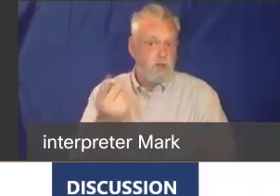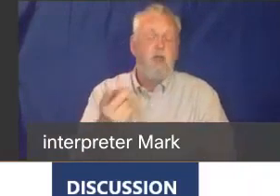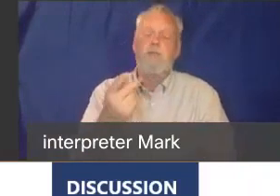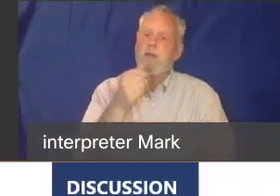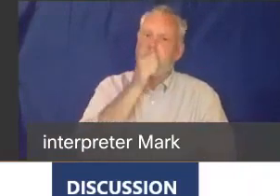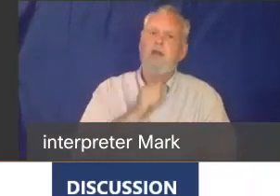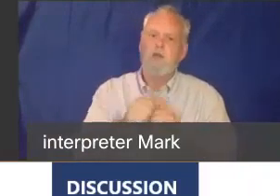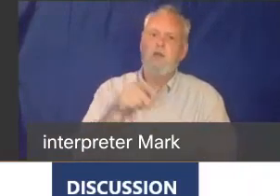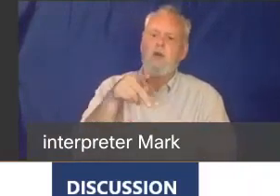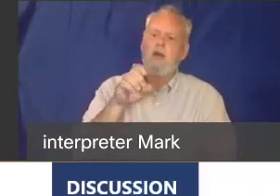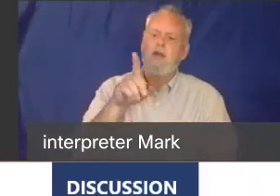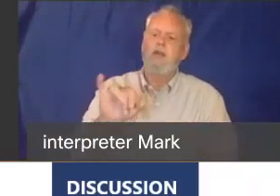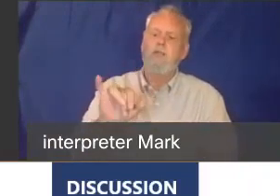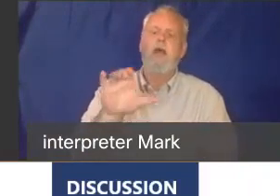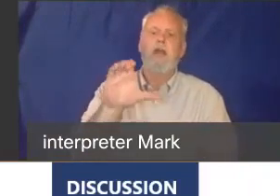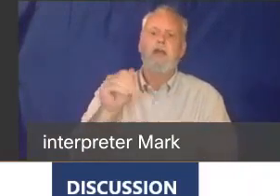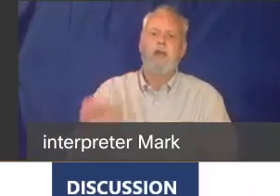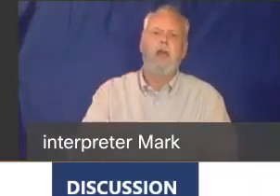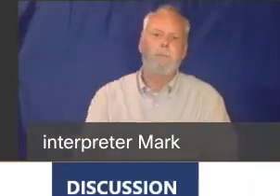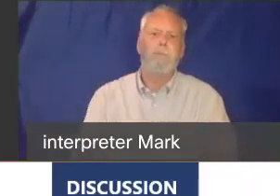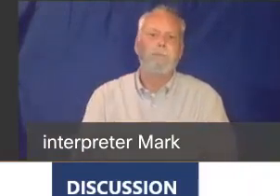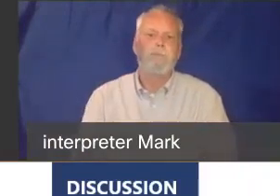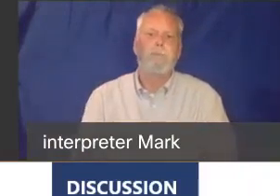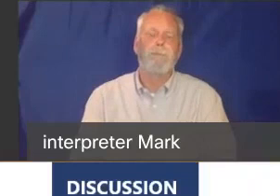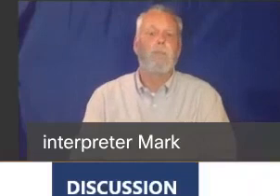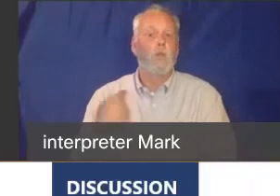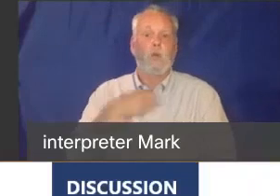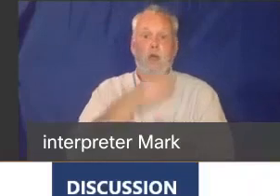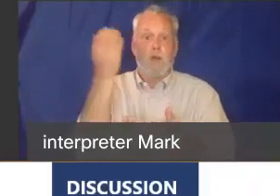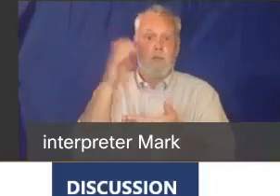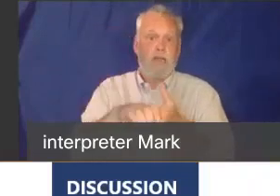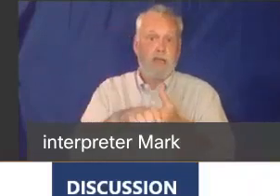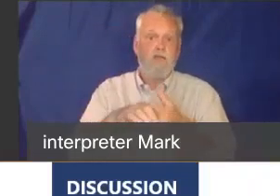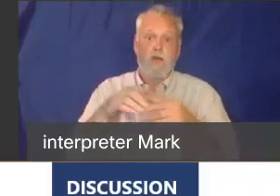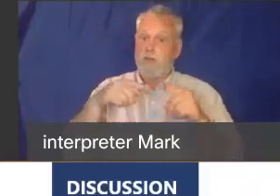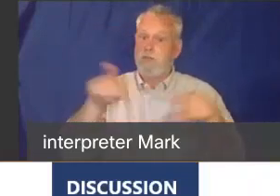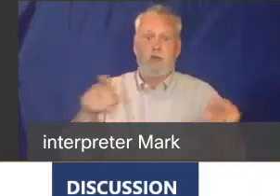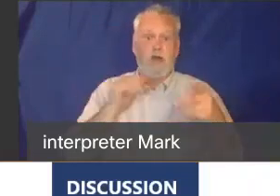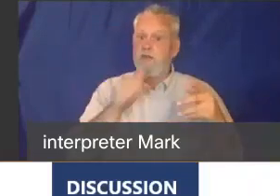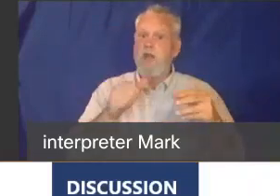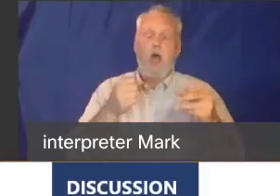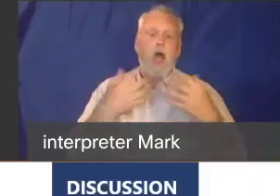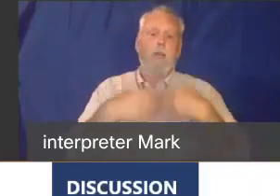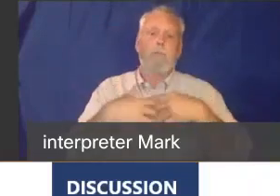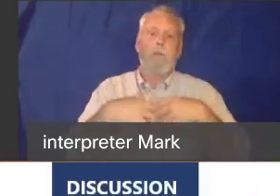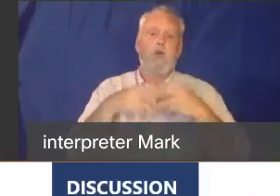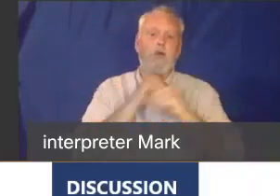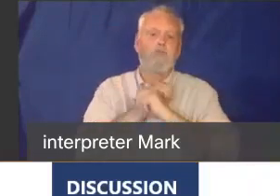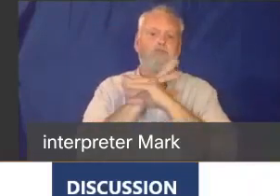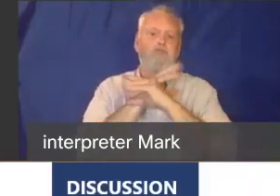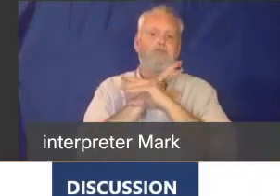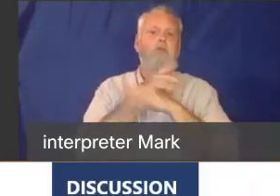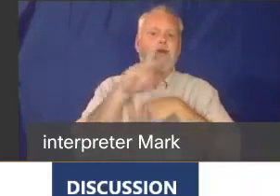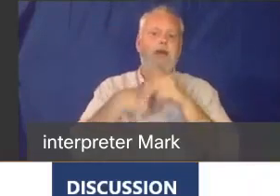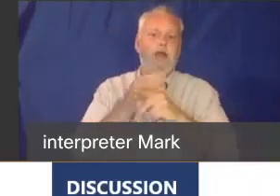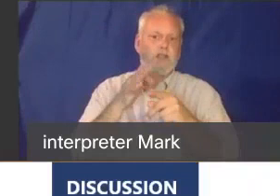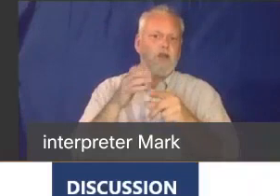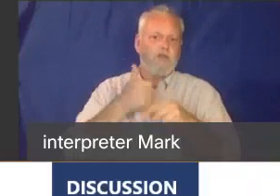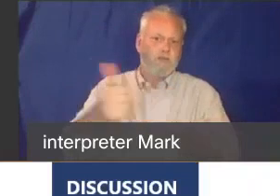But, yes, we are, we are believers in in a variety of non motorized forms of transportation and this so there should be able to use.